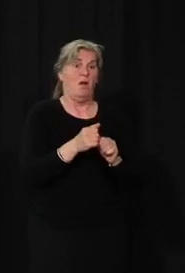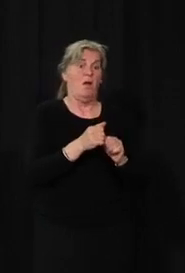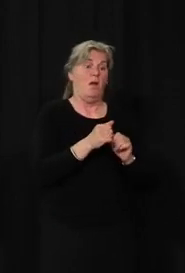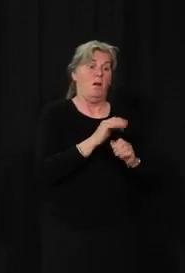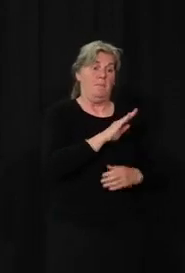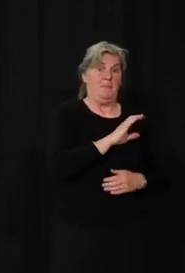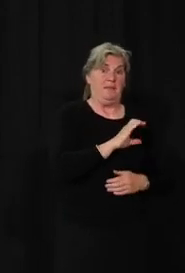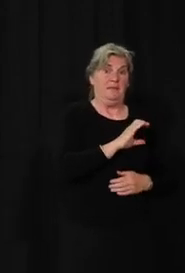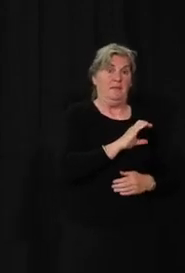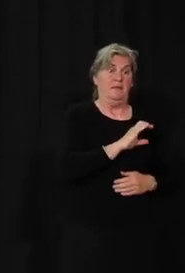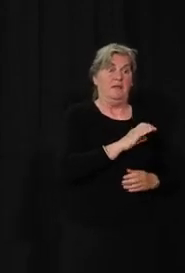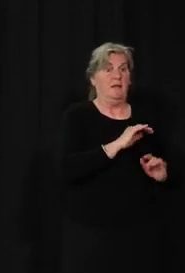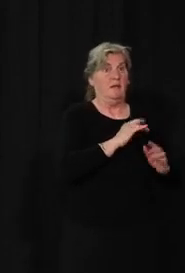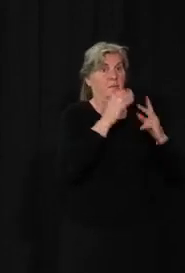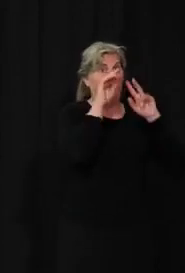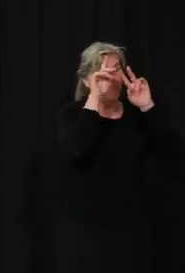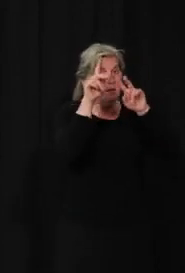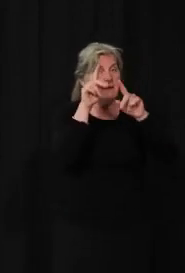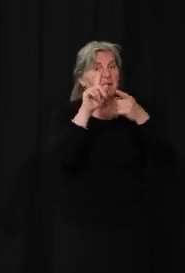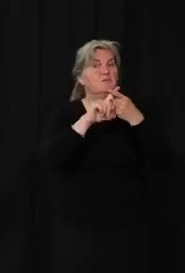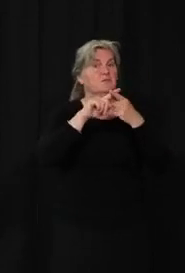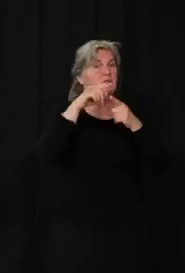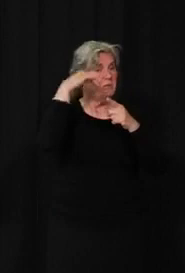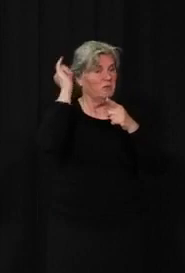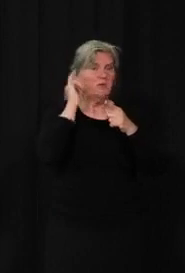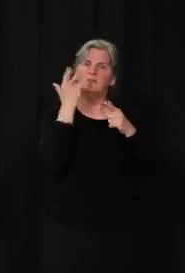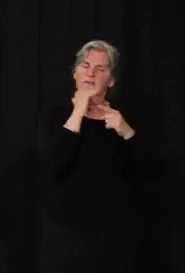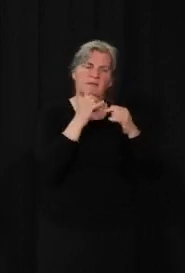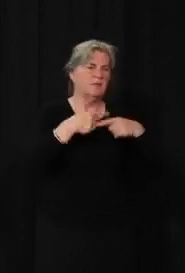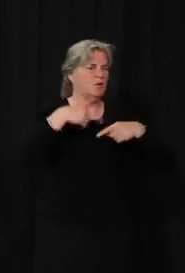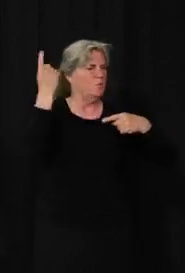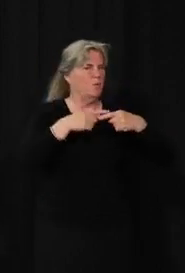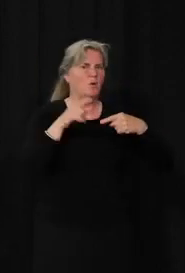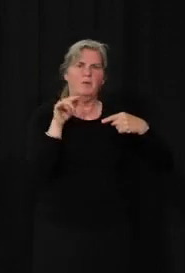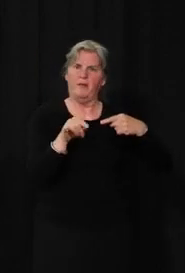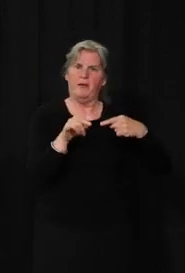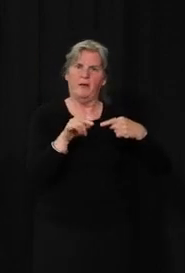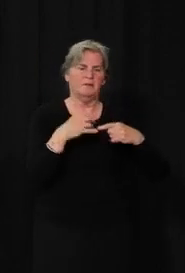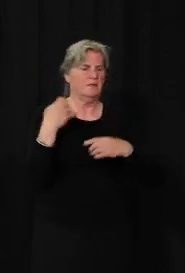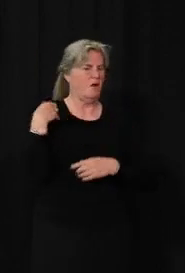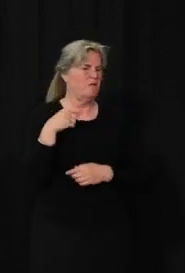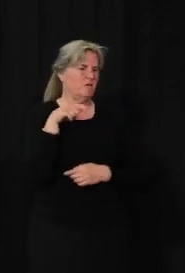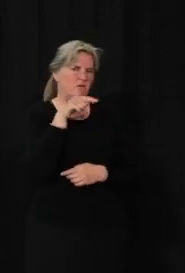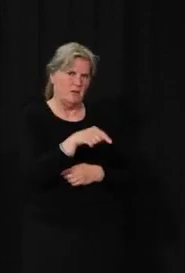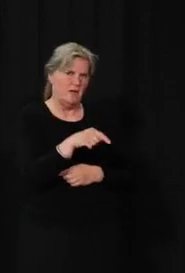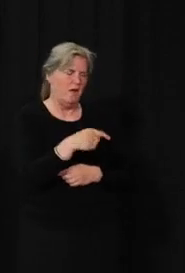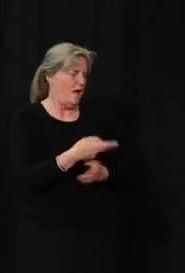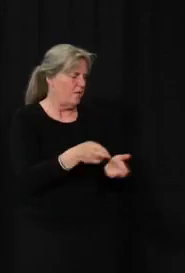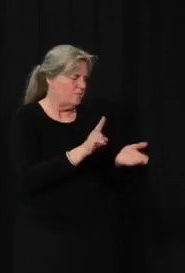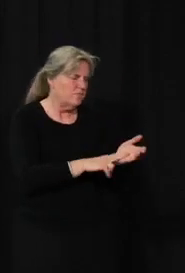of July first. We still need to be at the bord, they need to answer questions, they need to signed declaration.